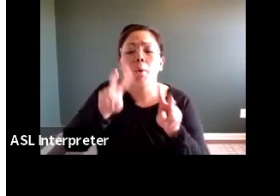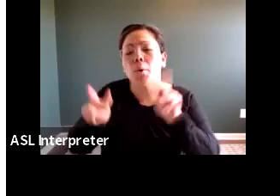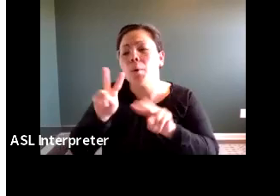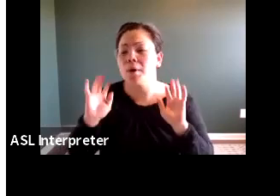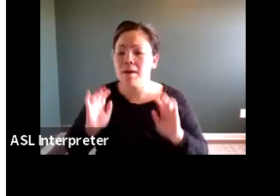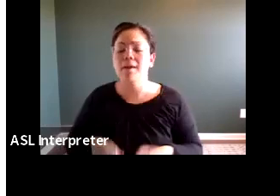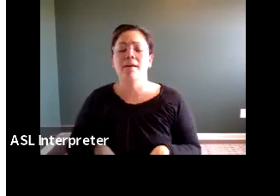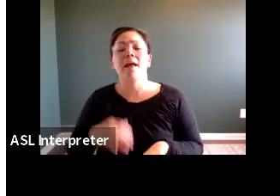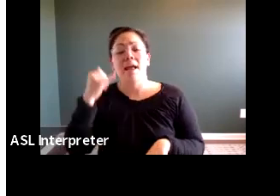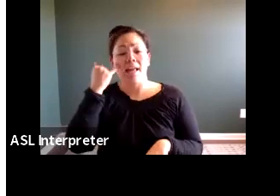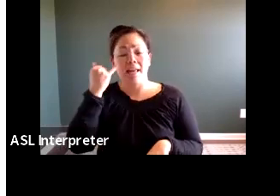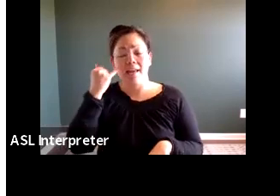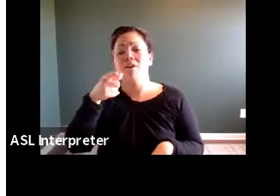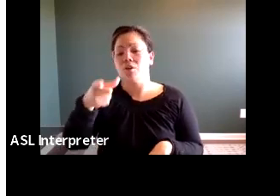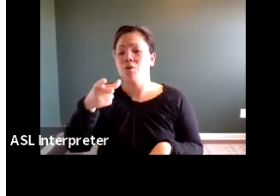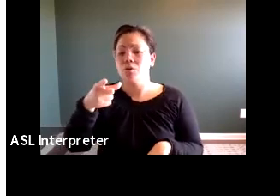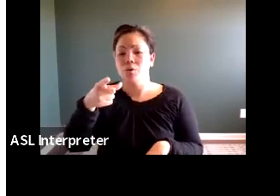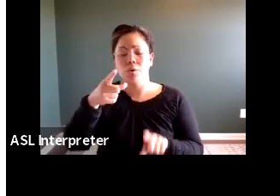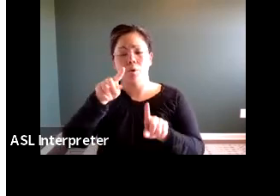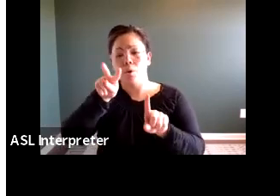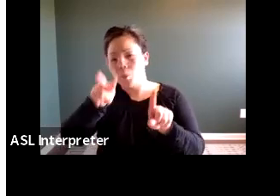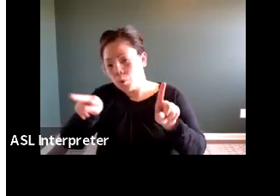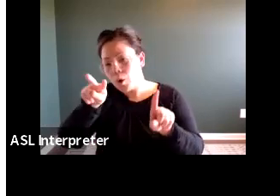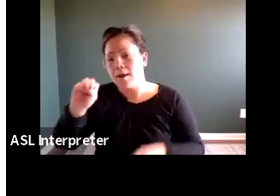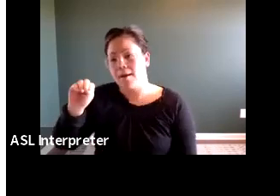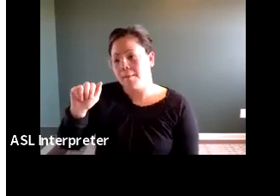And if you would hover over Marion County right now